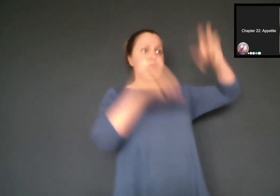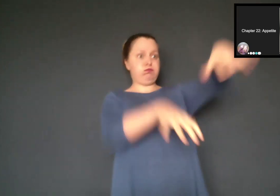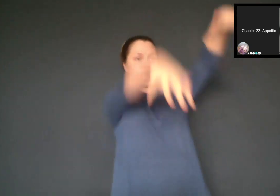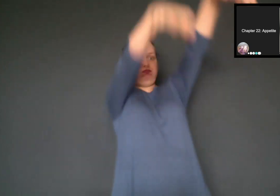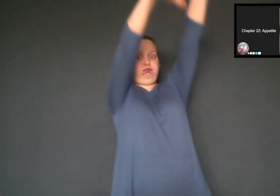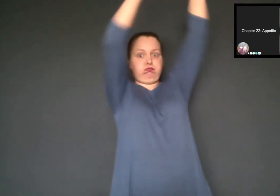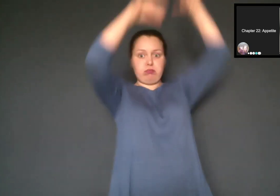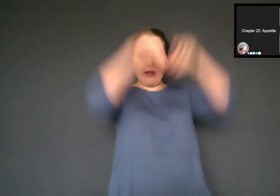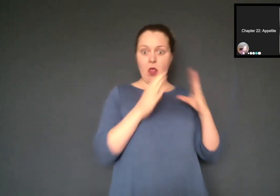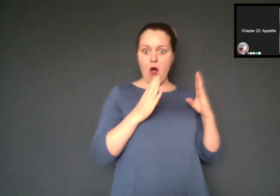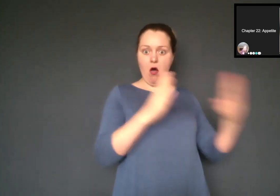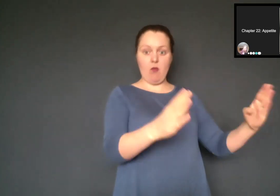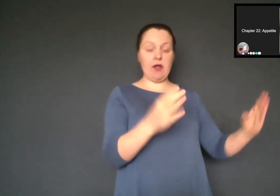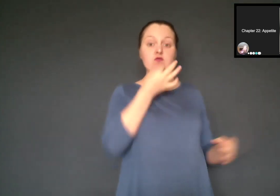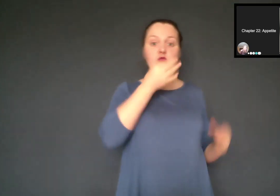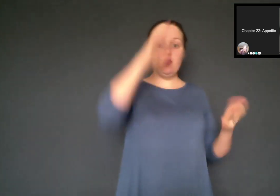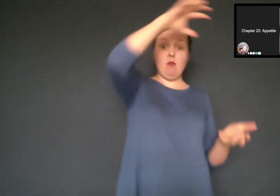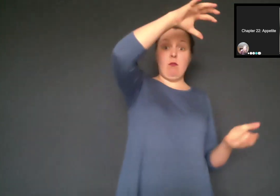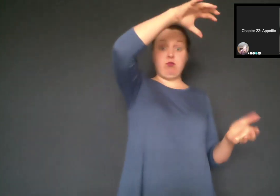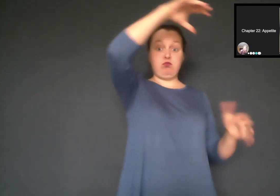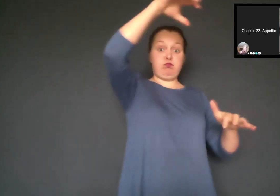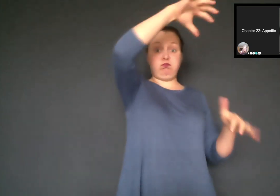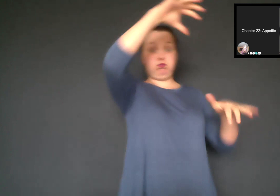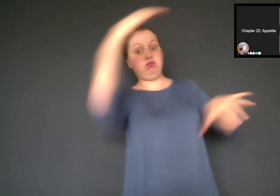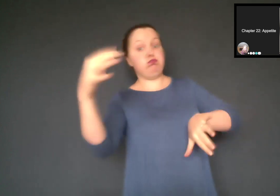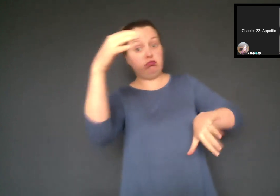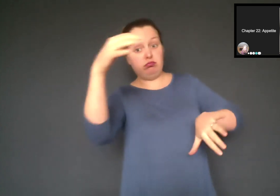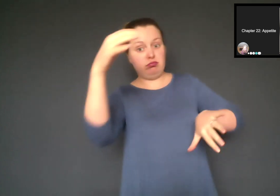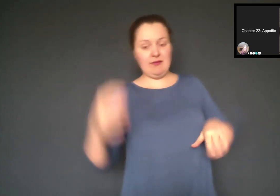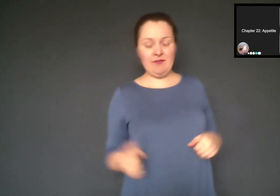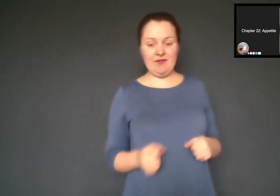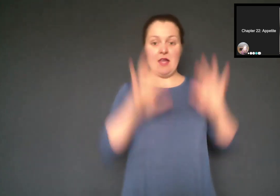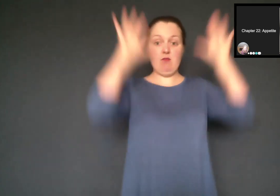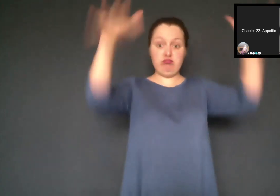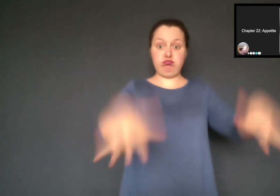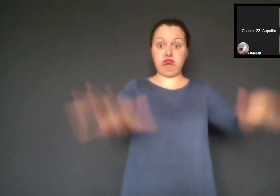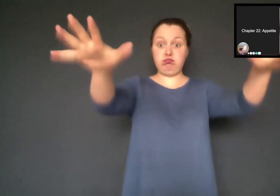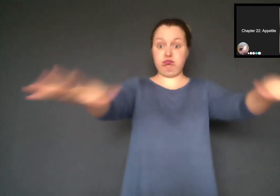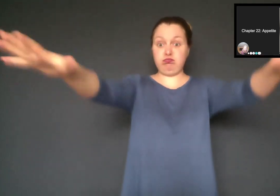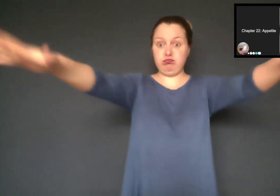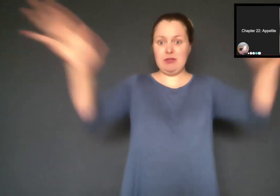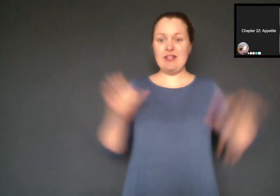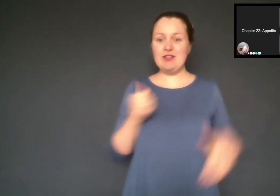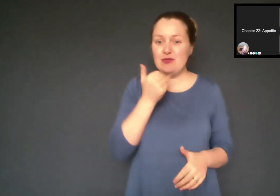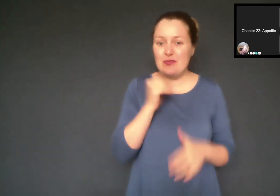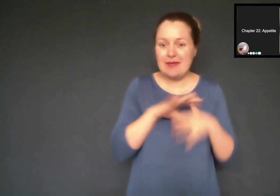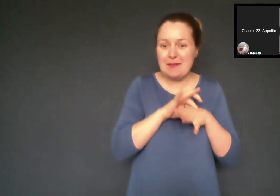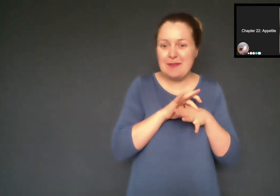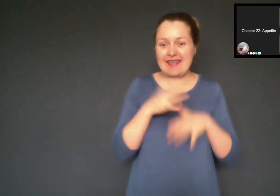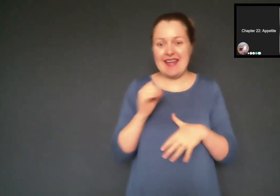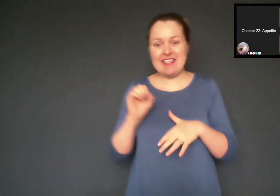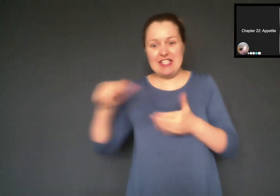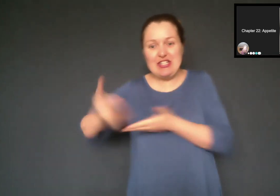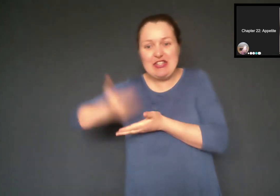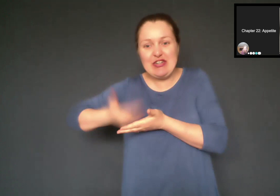they were threatening to topple and float the ark in a noxious sea of sweet meats and stews i know